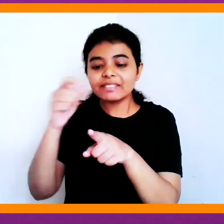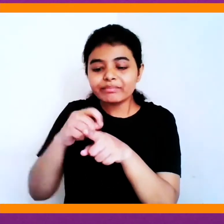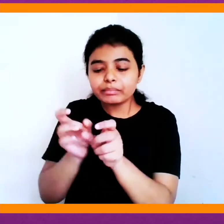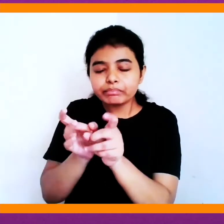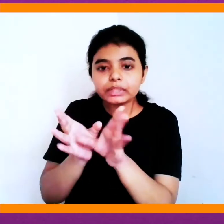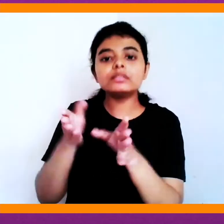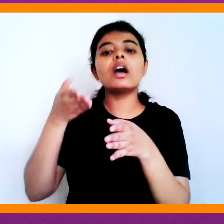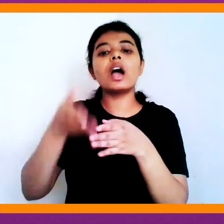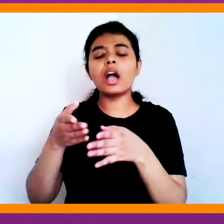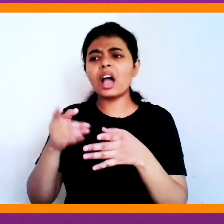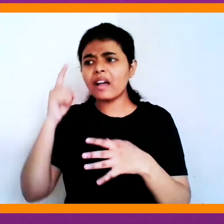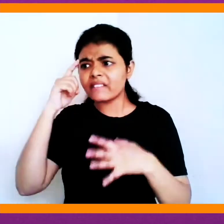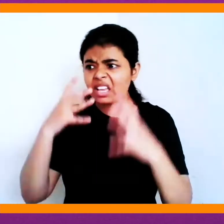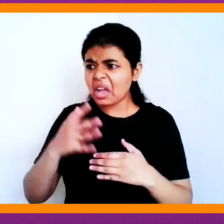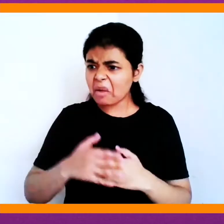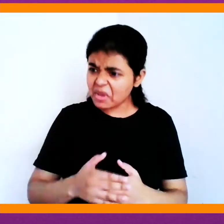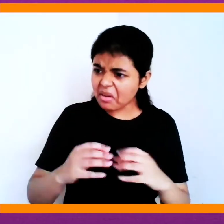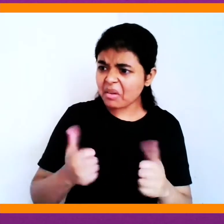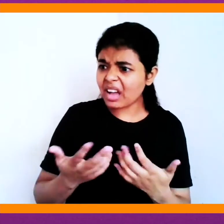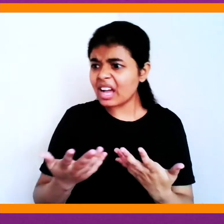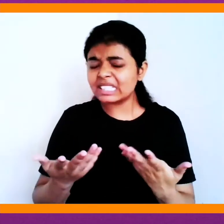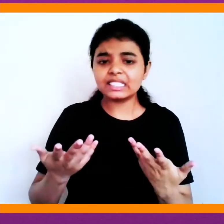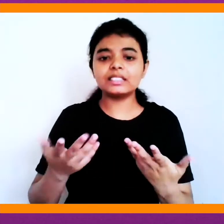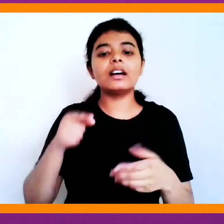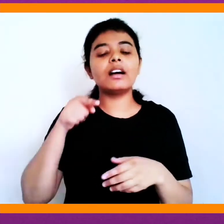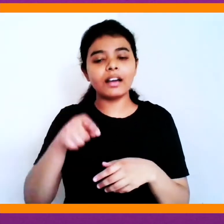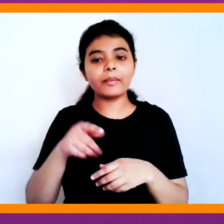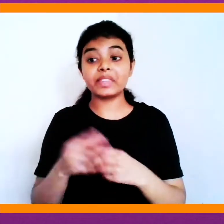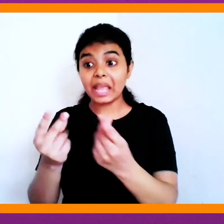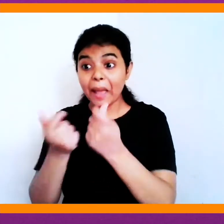or after having sex when pulling out uh the condoms slipped and there may have been a